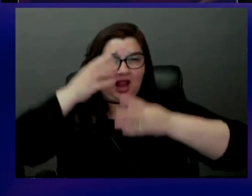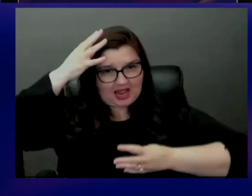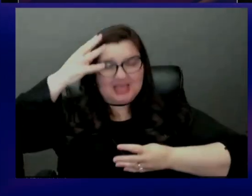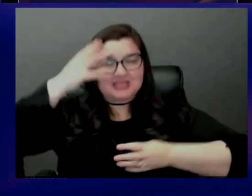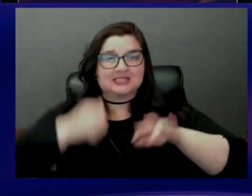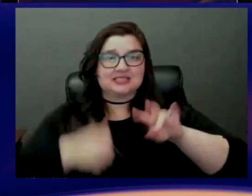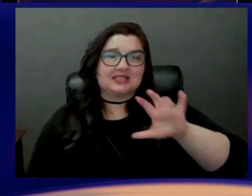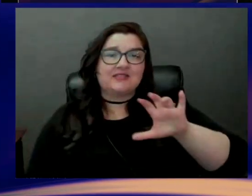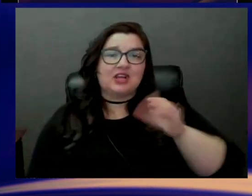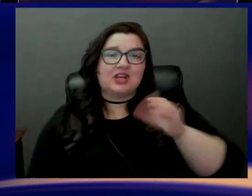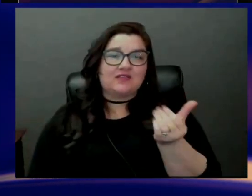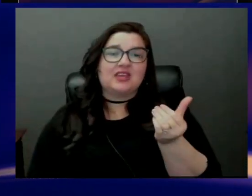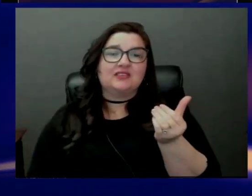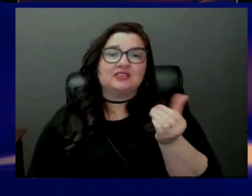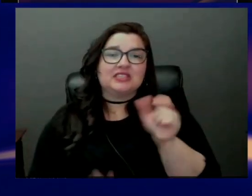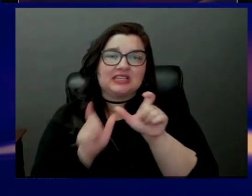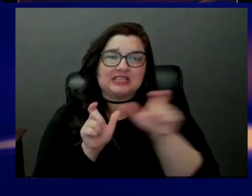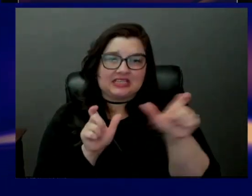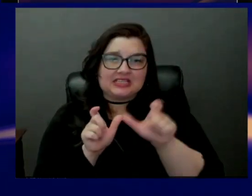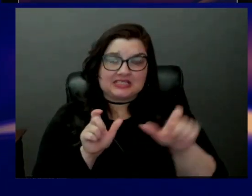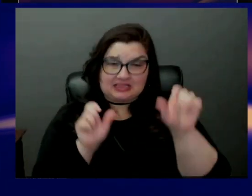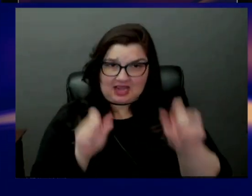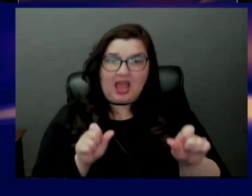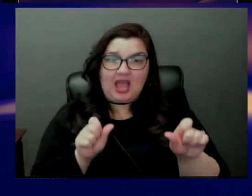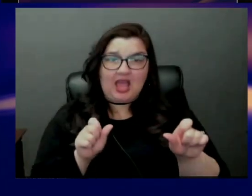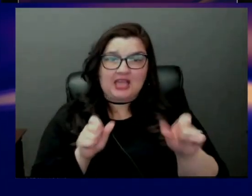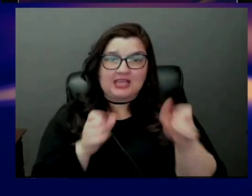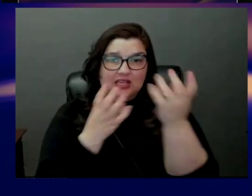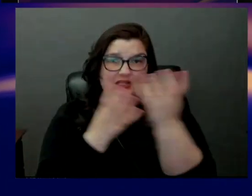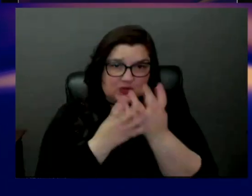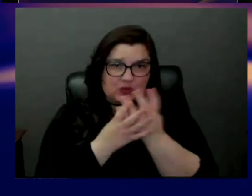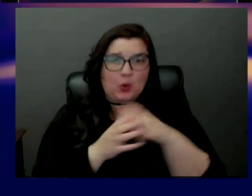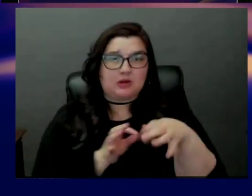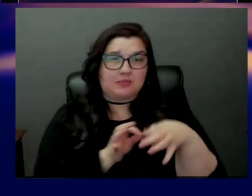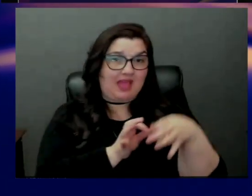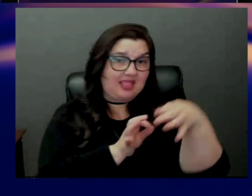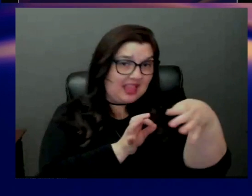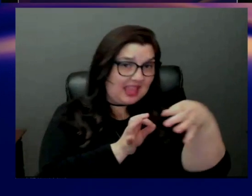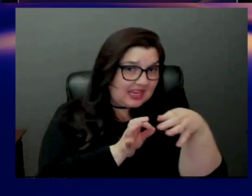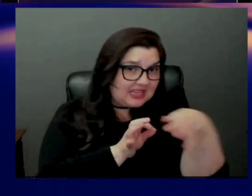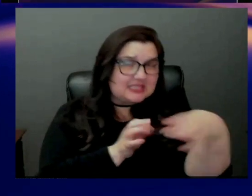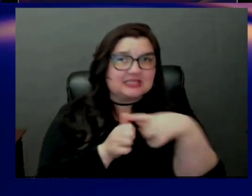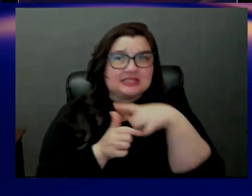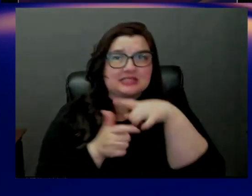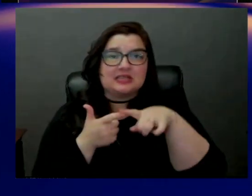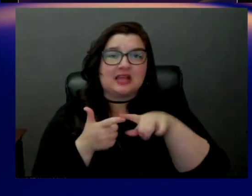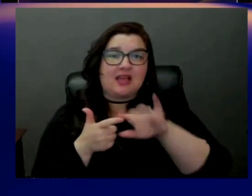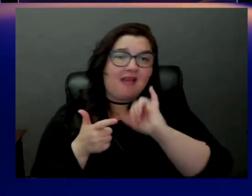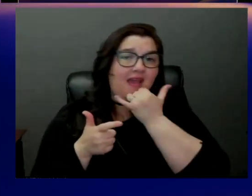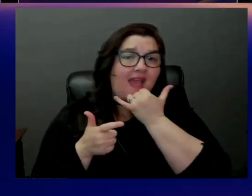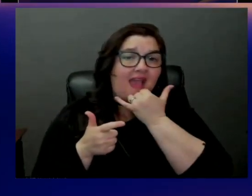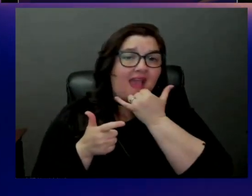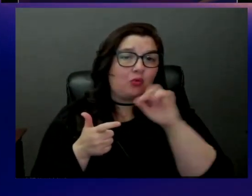I can sort these by latency or by error rate for example, to see which ones they are.